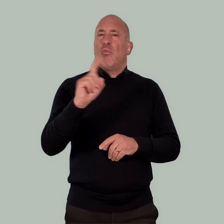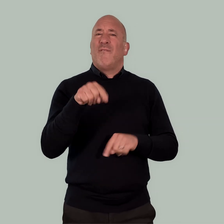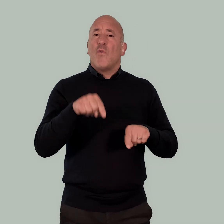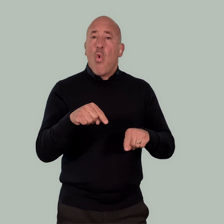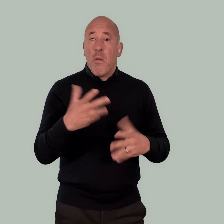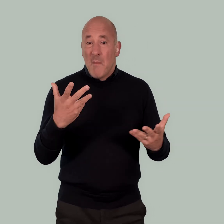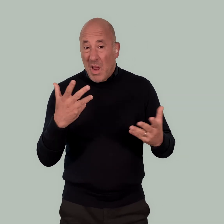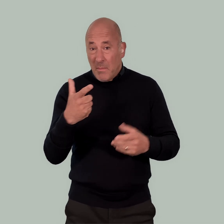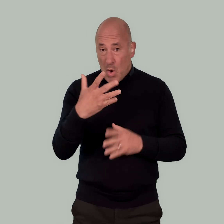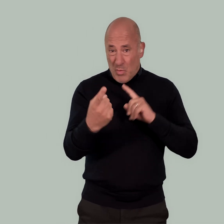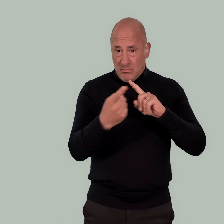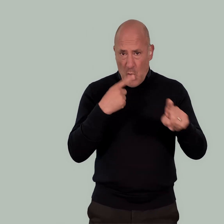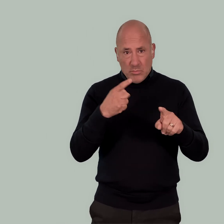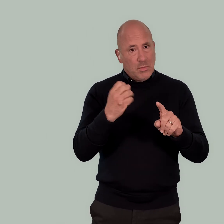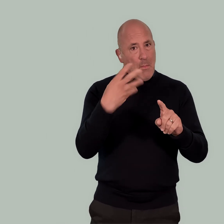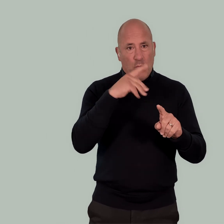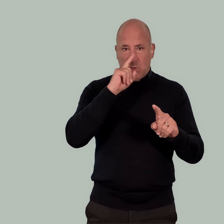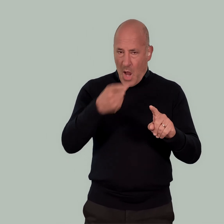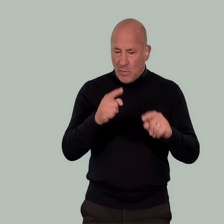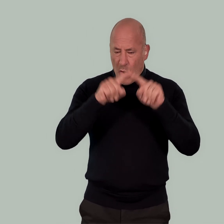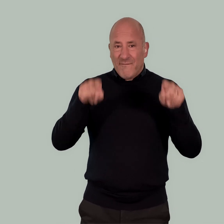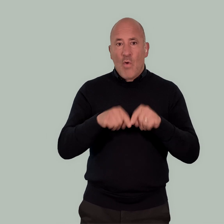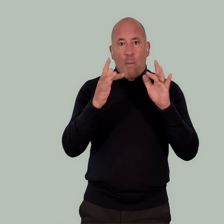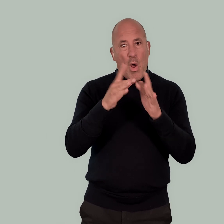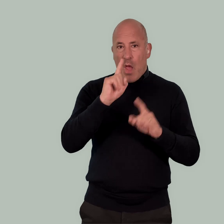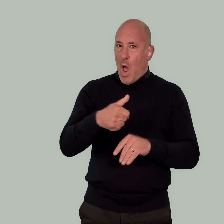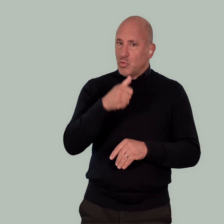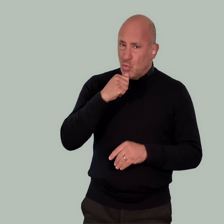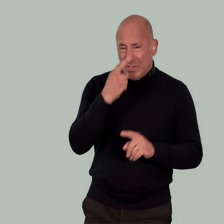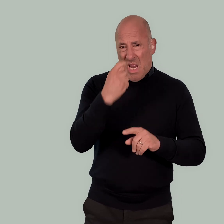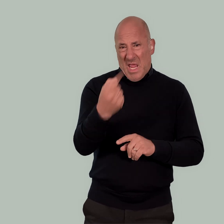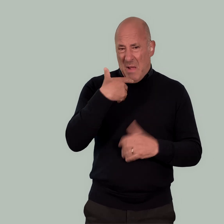to find out about alternative ways of submitting a response